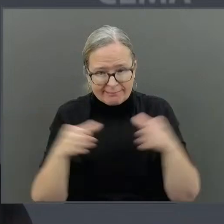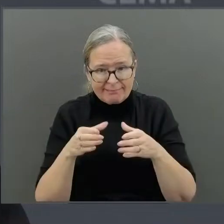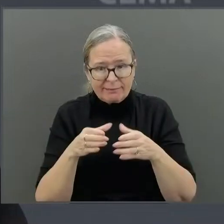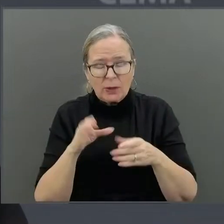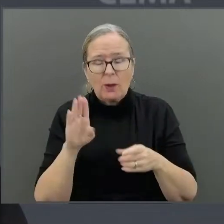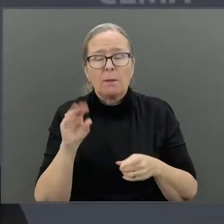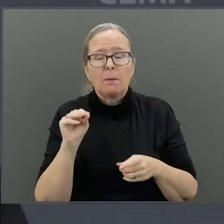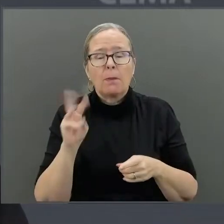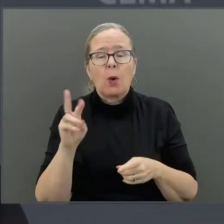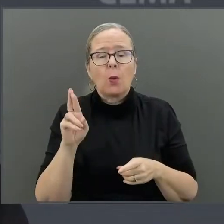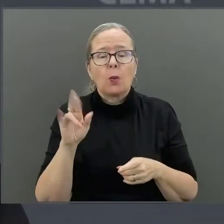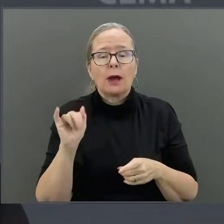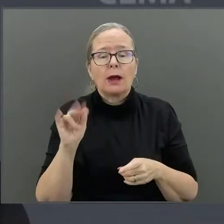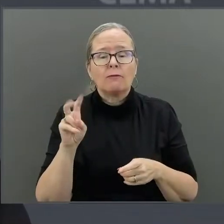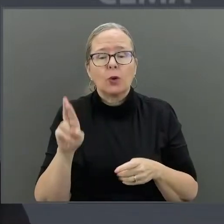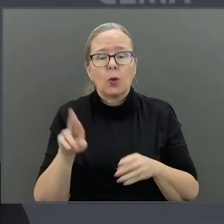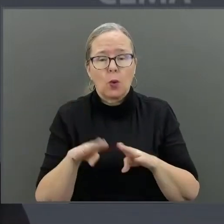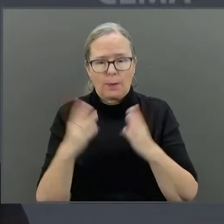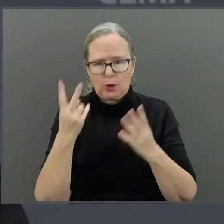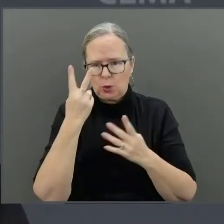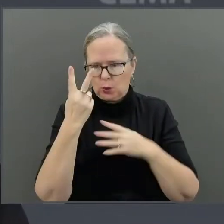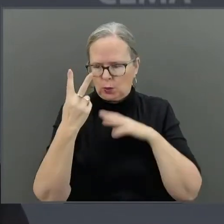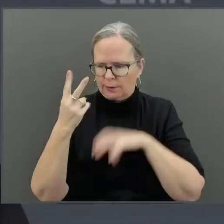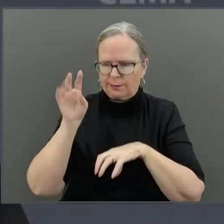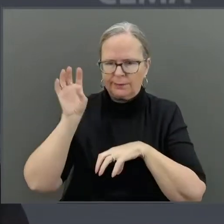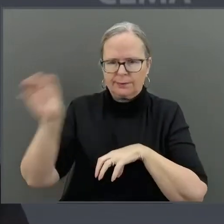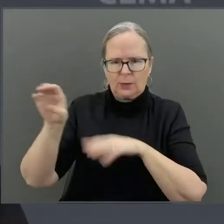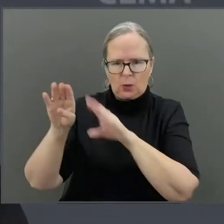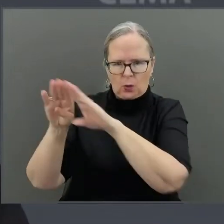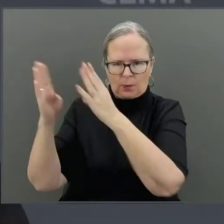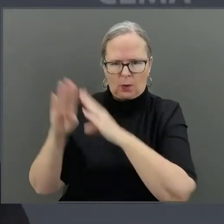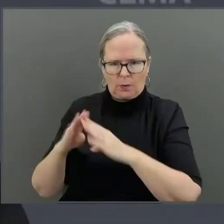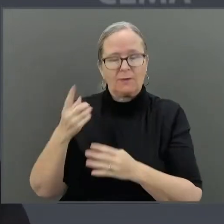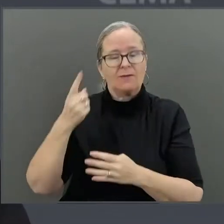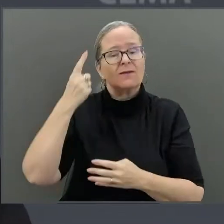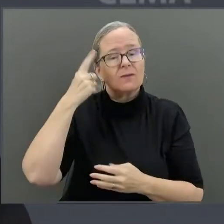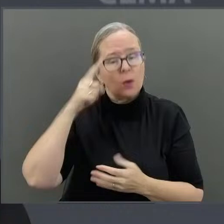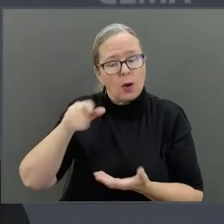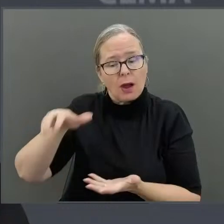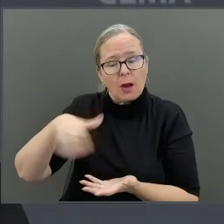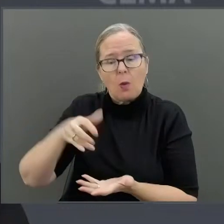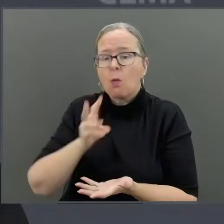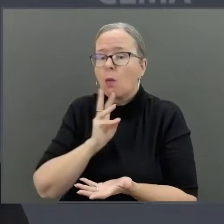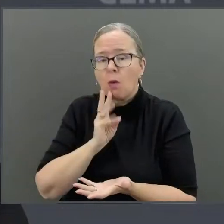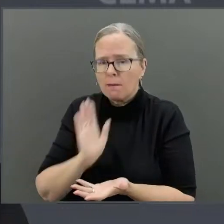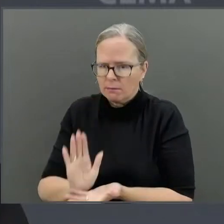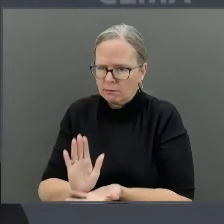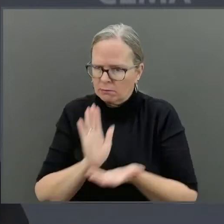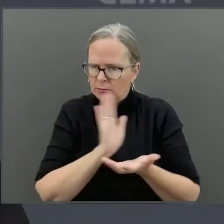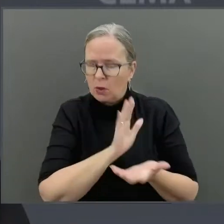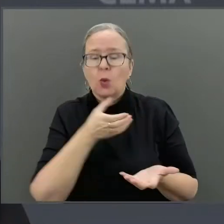locations is now open at the West Baker Park boat launch the second site for non-potable water will